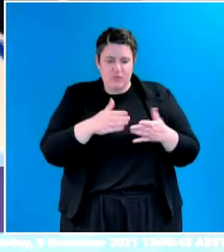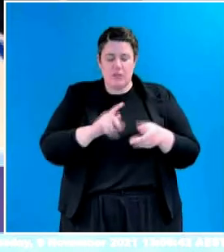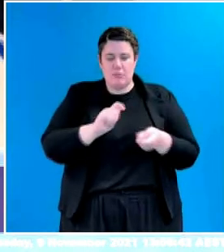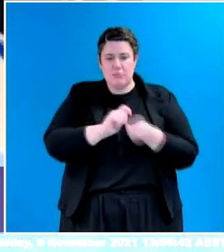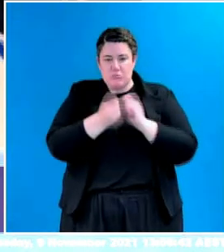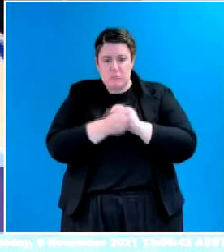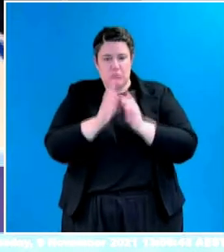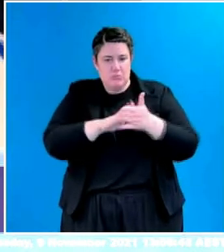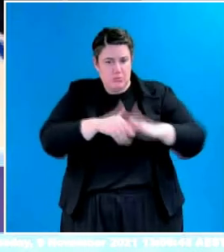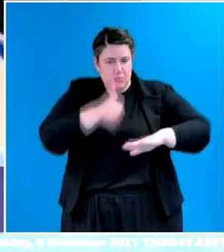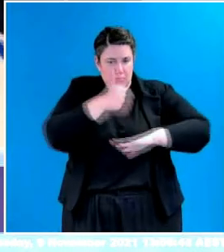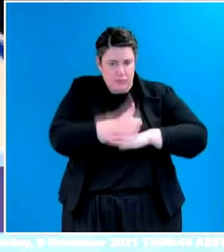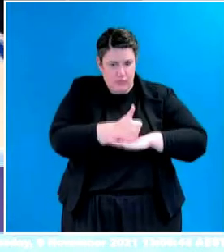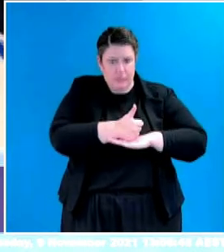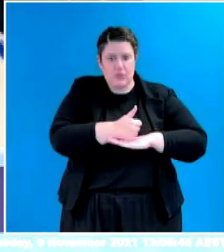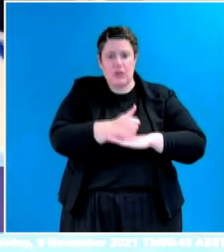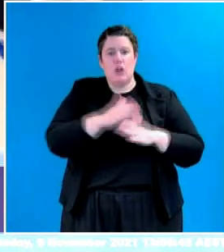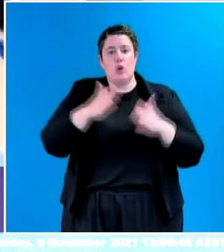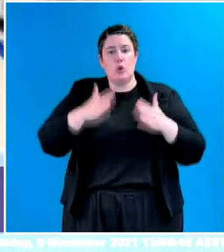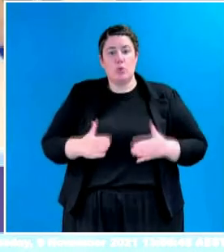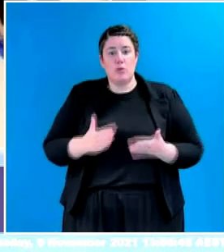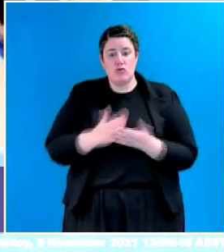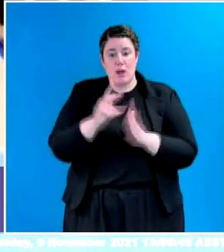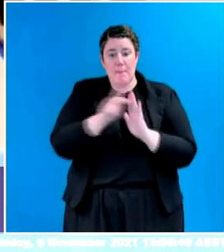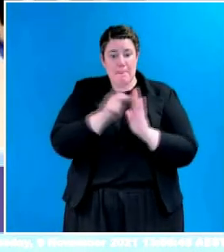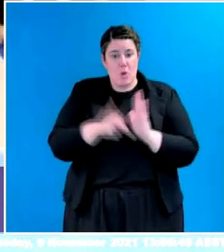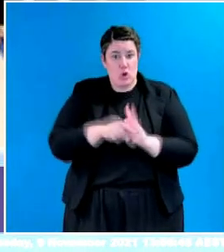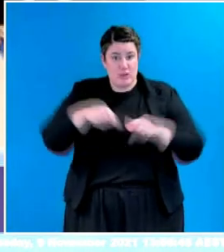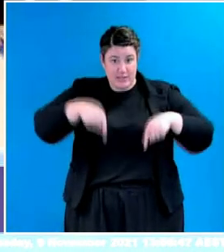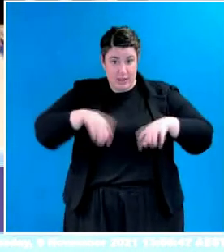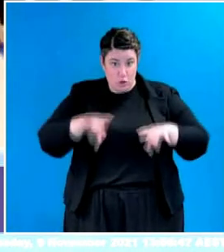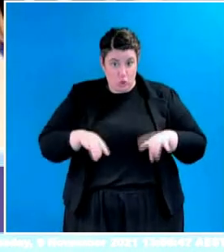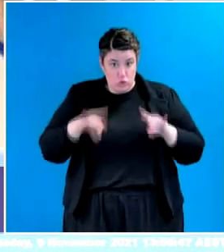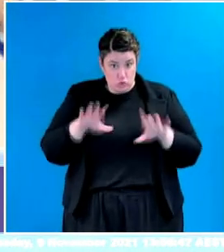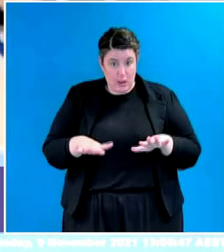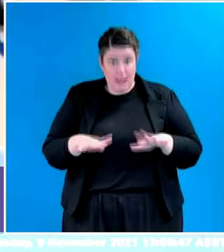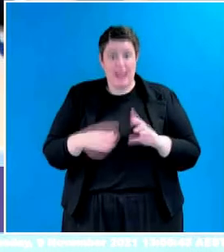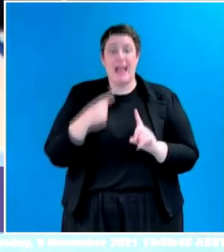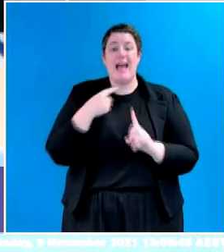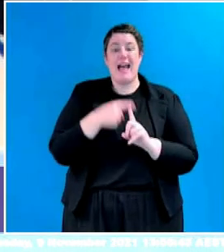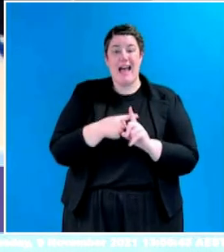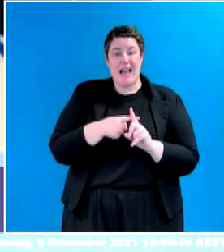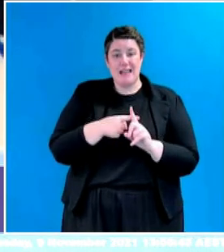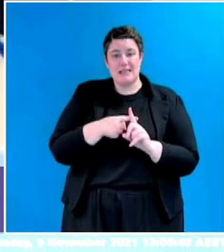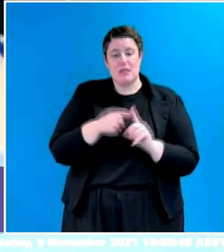and advising on domestic human rights policies and also a range of other